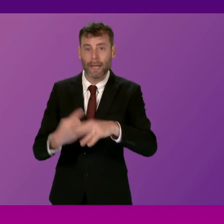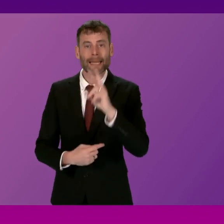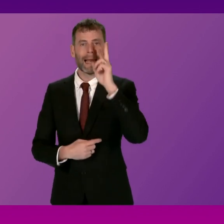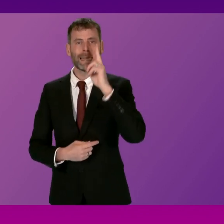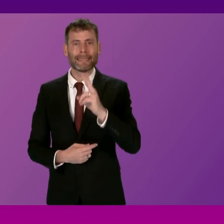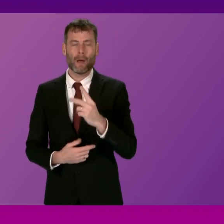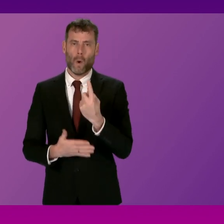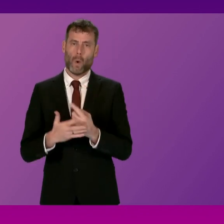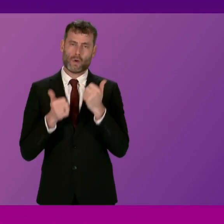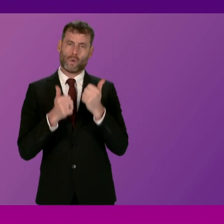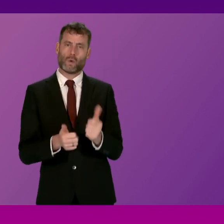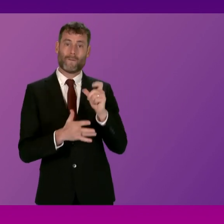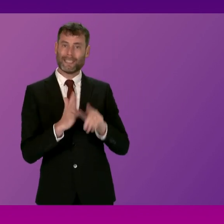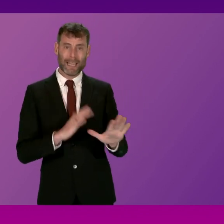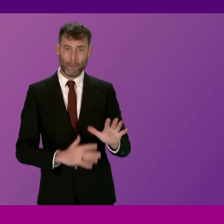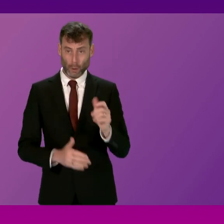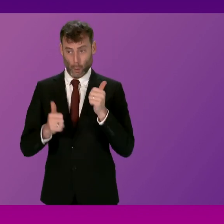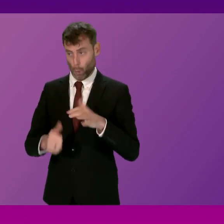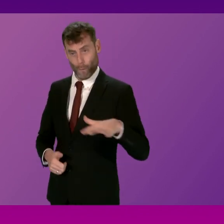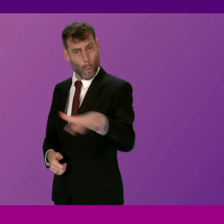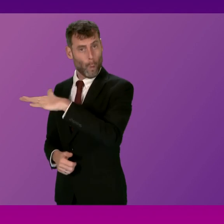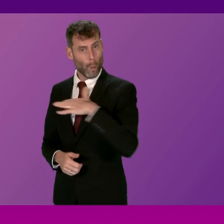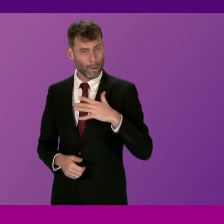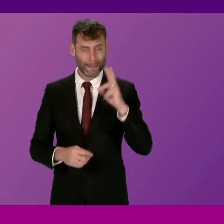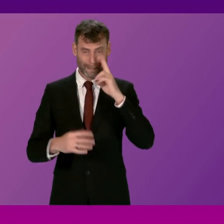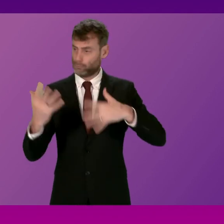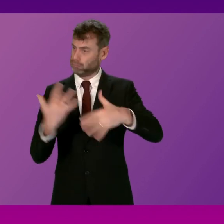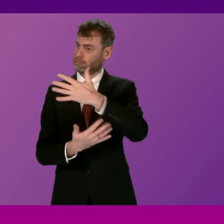Barriers faced by persons with disabilities are, therefore, a detriment to society as